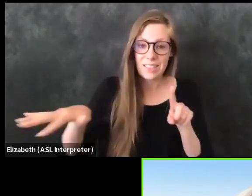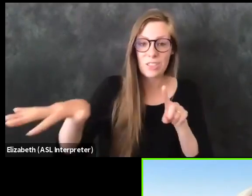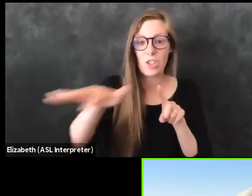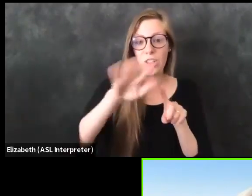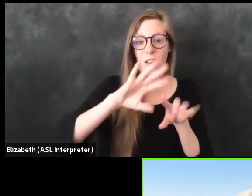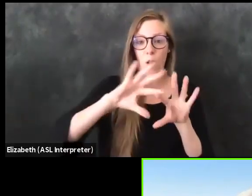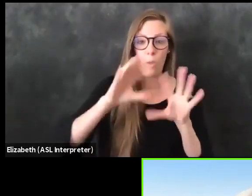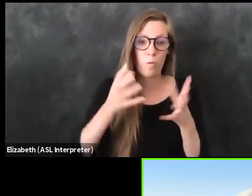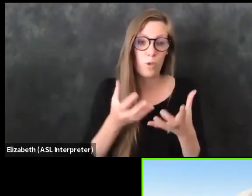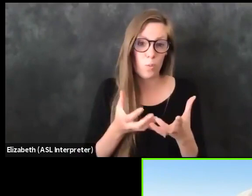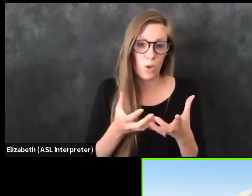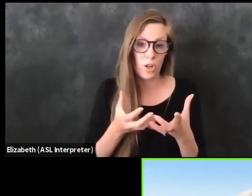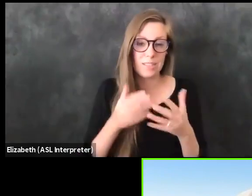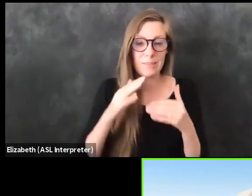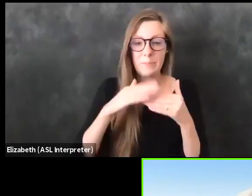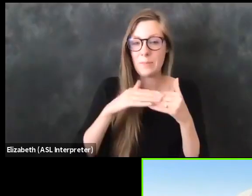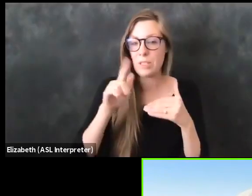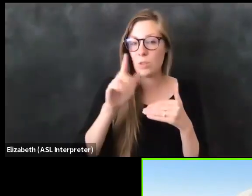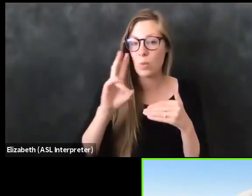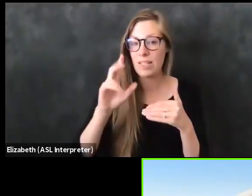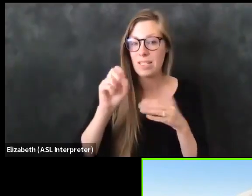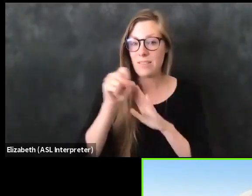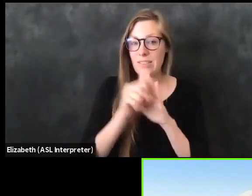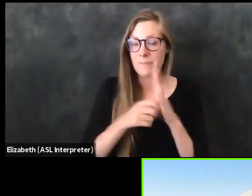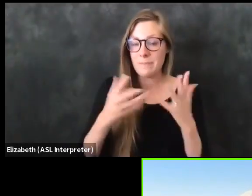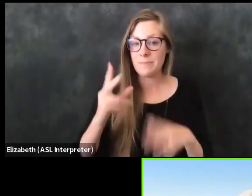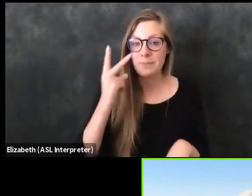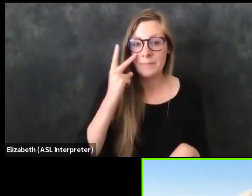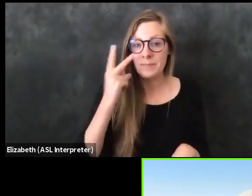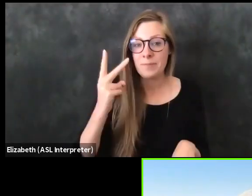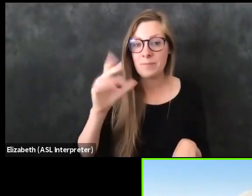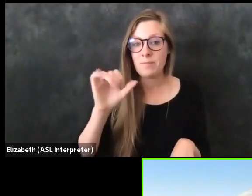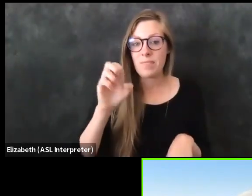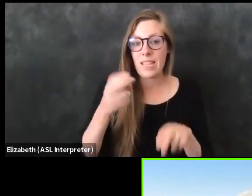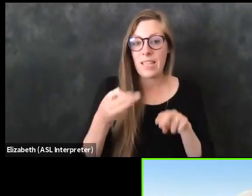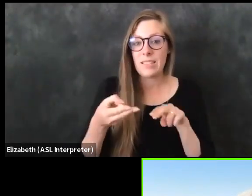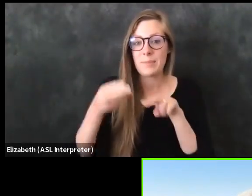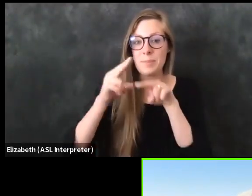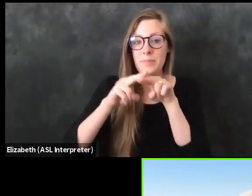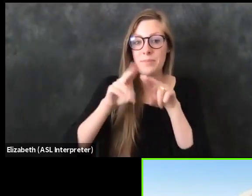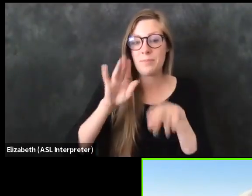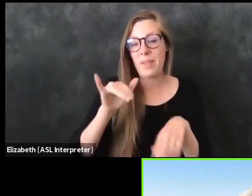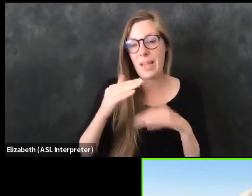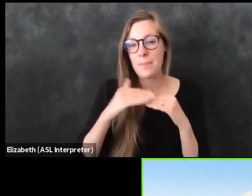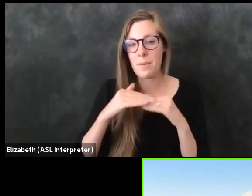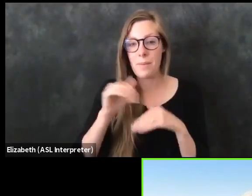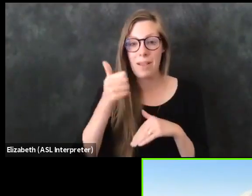At least twenty seven states saw cases rise by at least 10 percent compared to